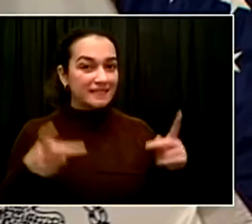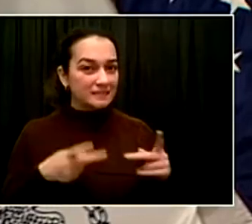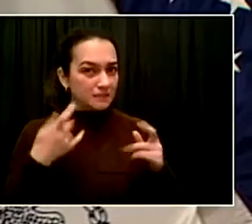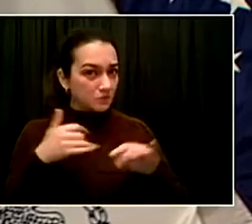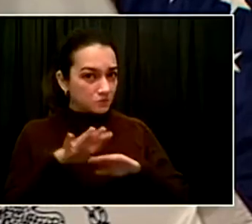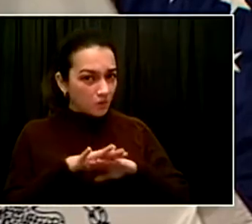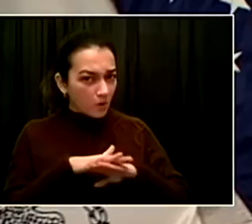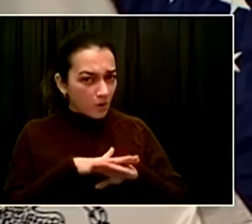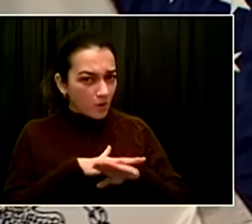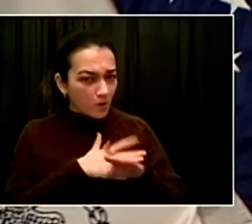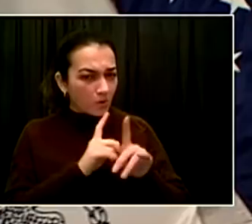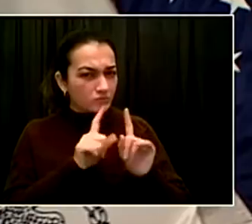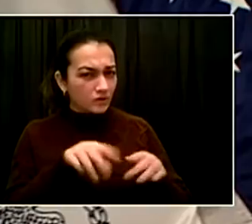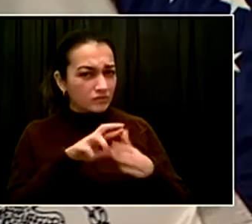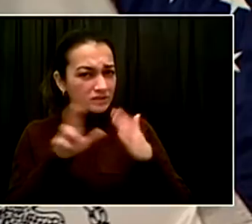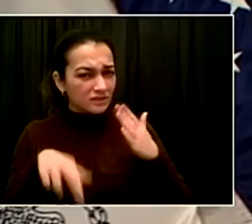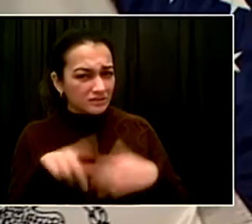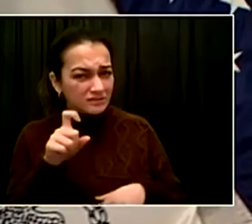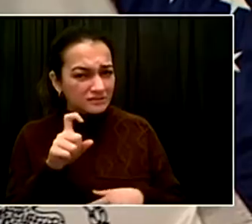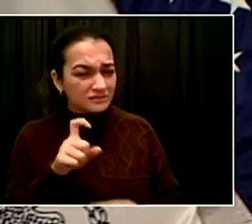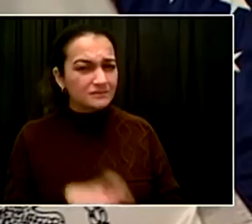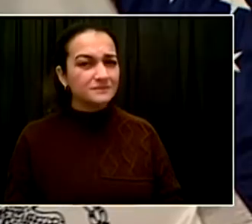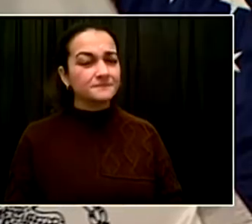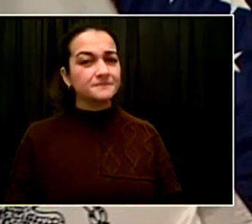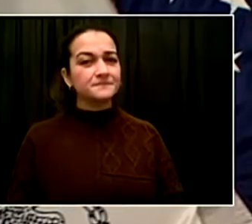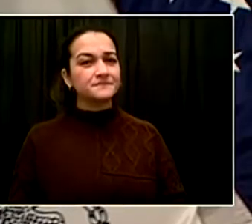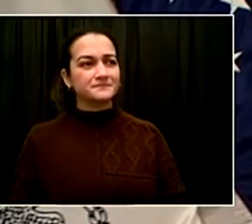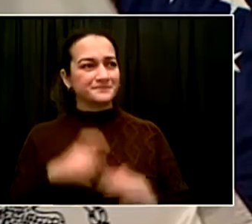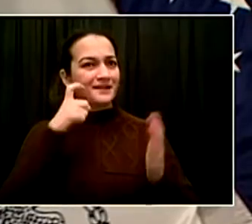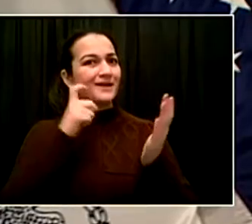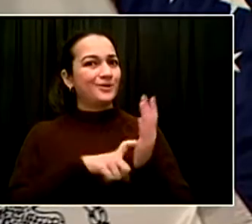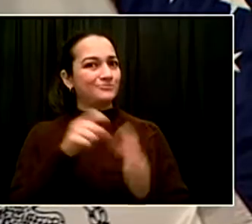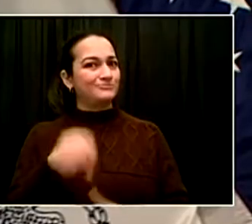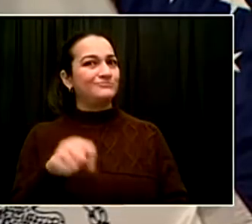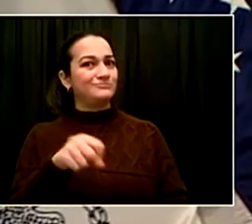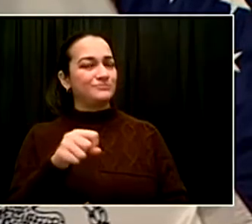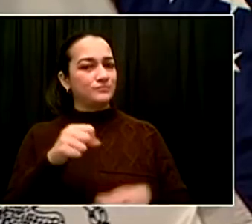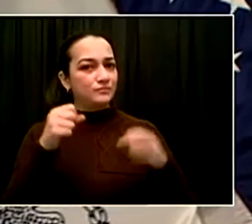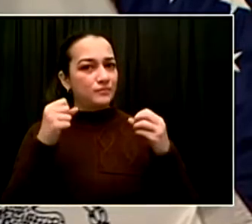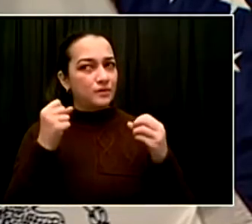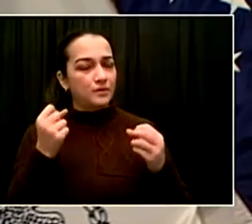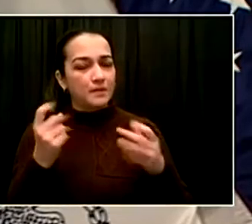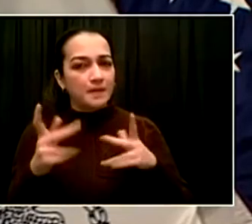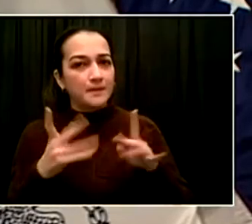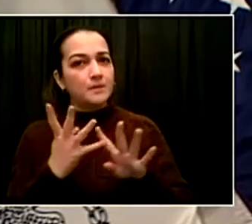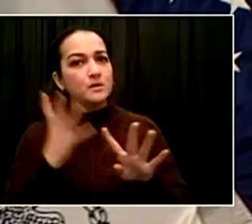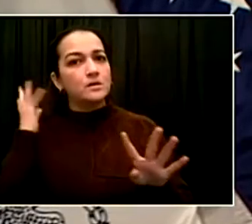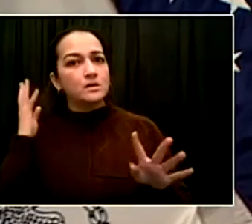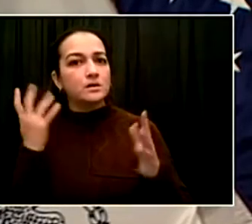TO FIGURE OUT IN THE PAST. WE'RE SEEING A LOT OF REPORTED